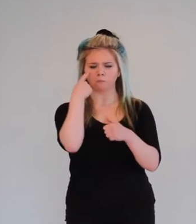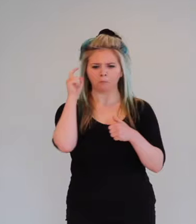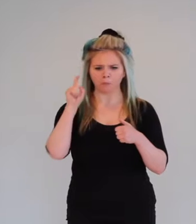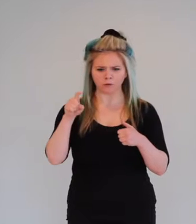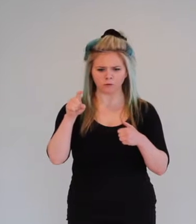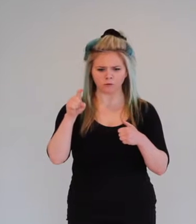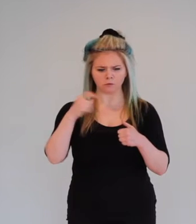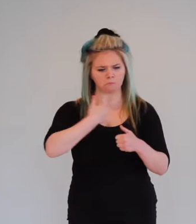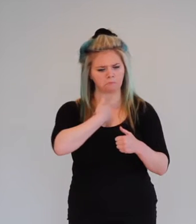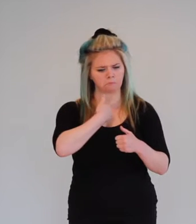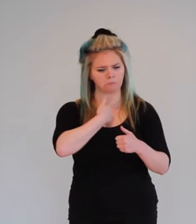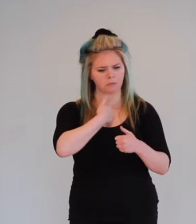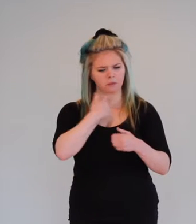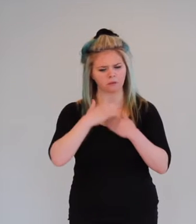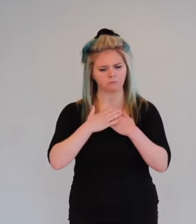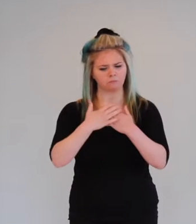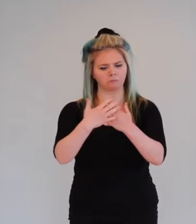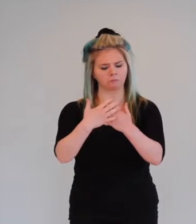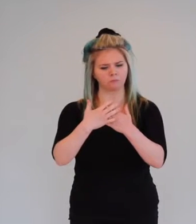So allowing your body to take a natural inhale